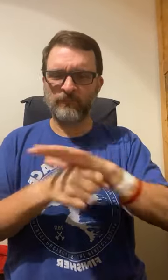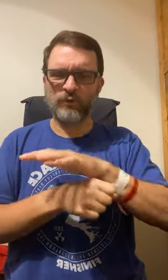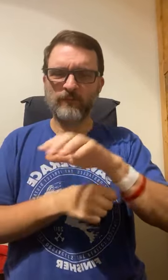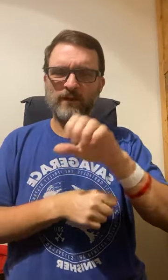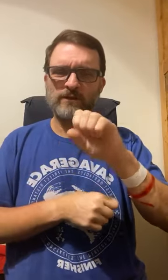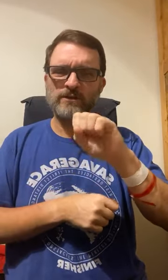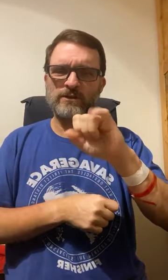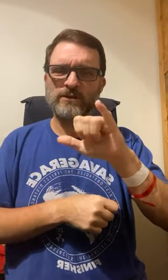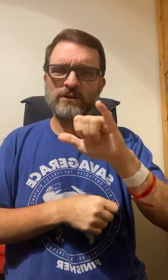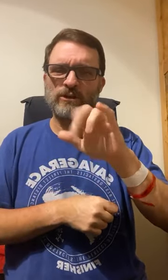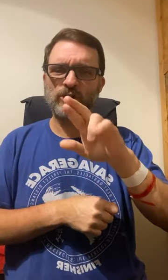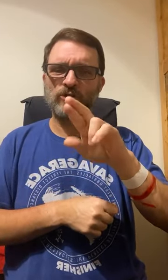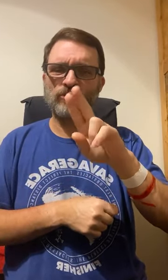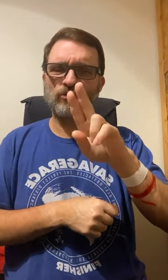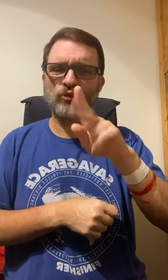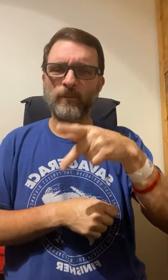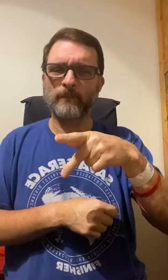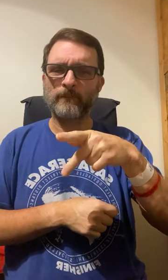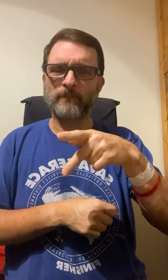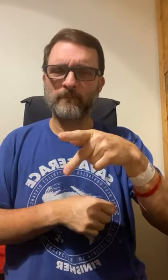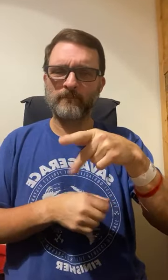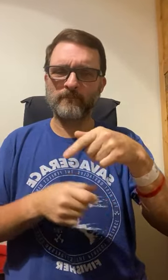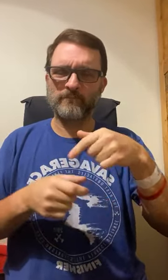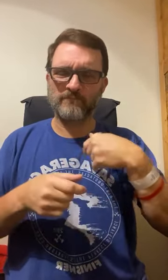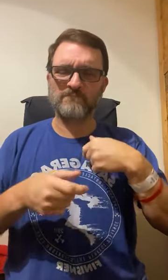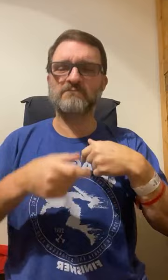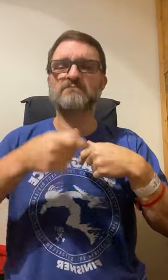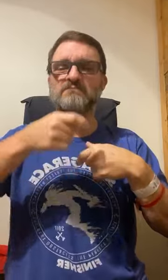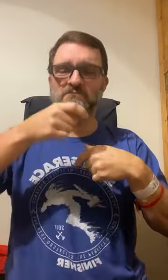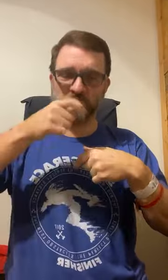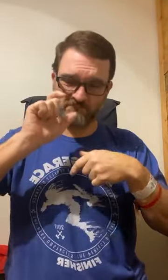I opened it and it was full of syrup.